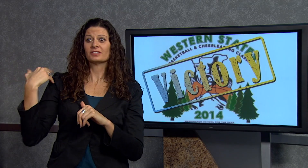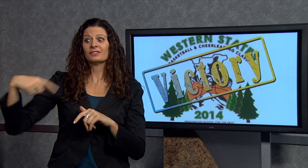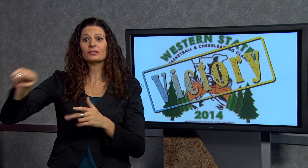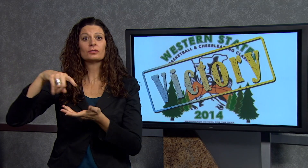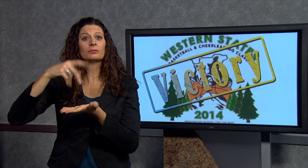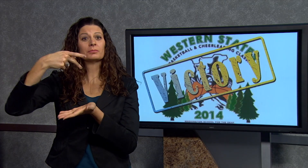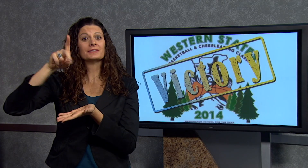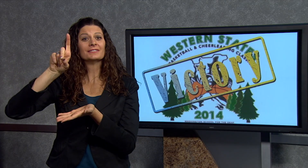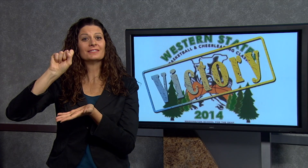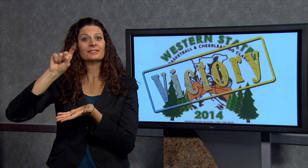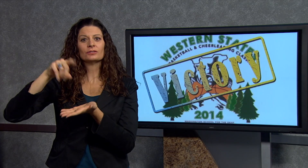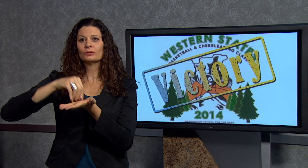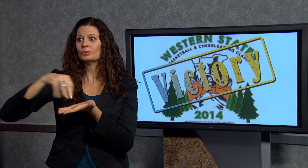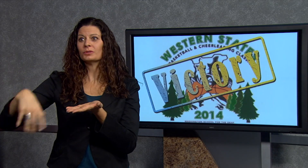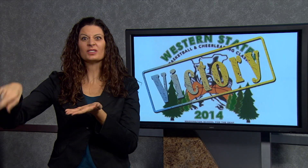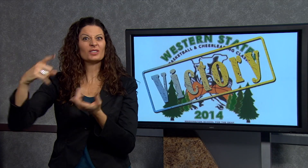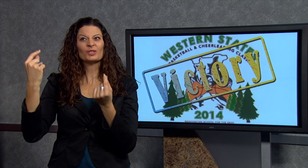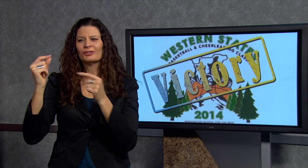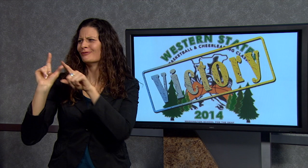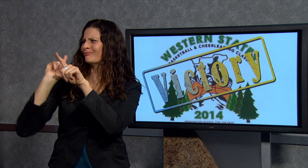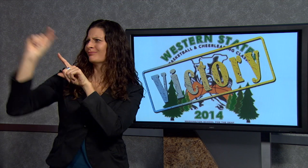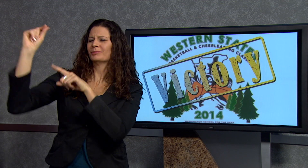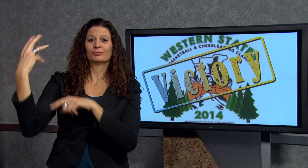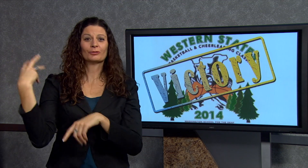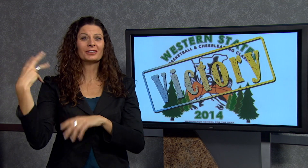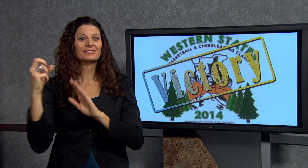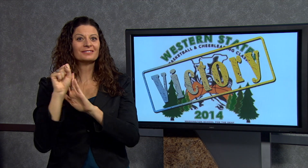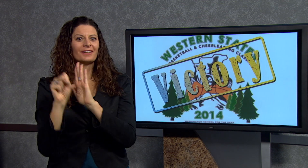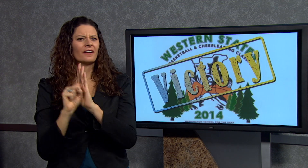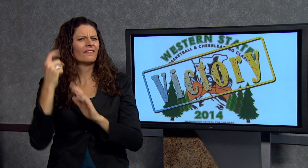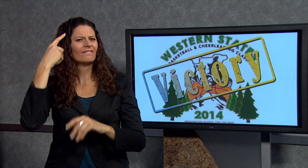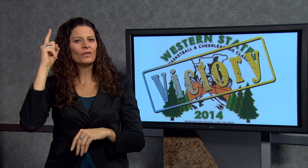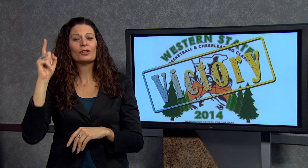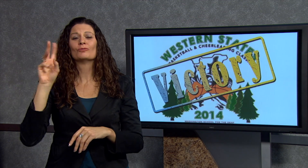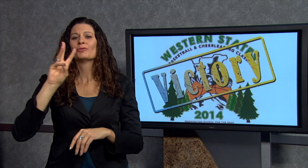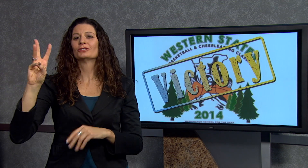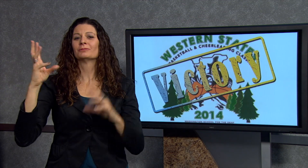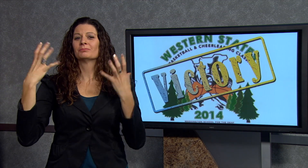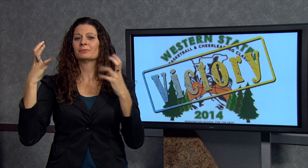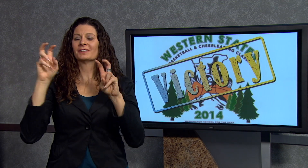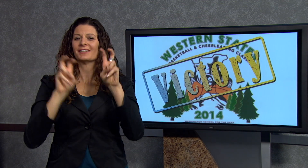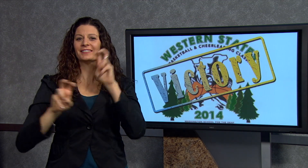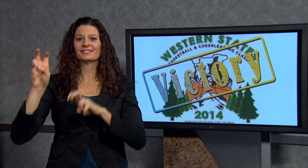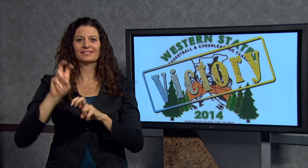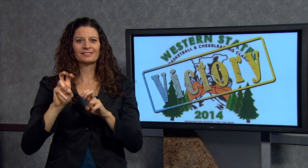THE STUDENTS GOT OUT OF ALL THAT CONSTRUCTION LAST WEEK AND WENT TO WASHINGTON FOR THE WSBC